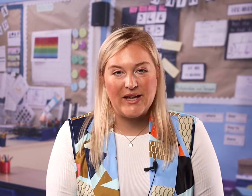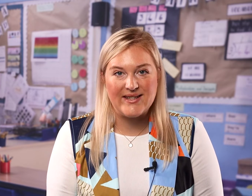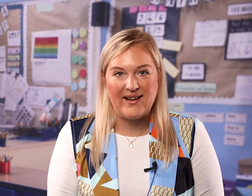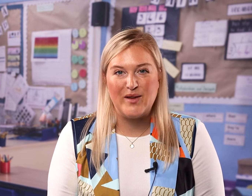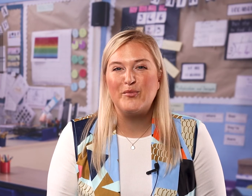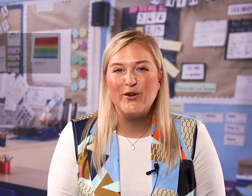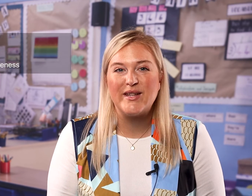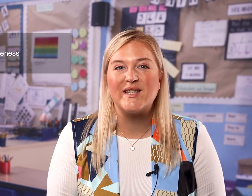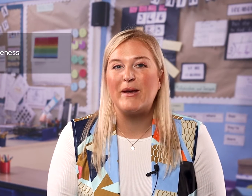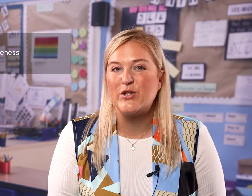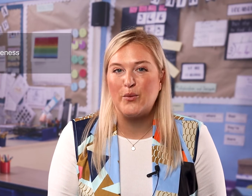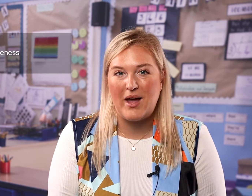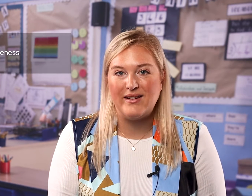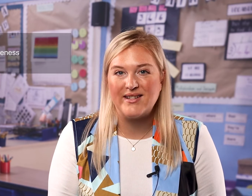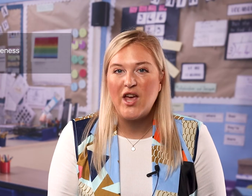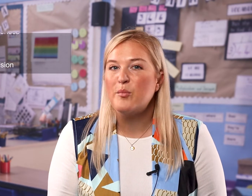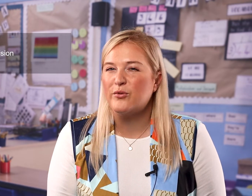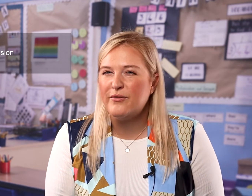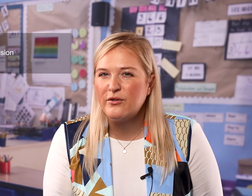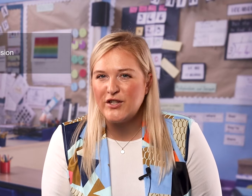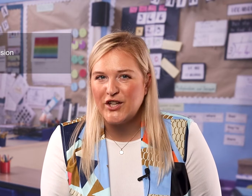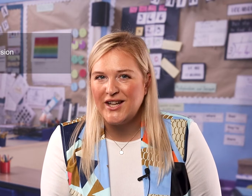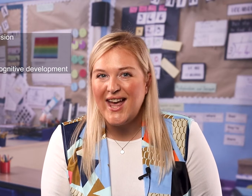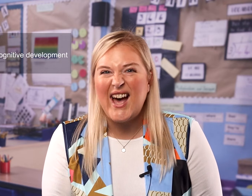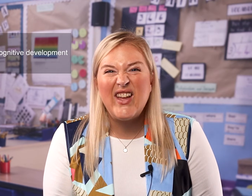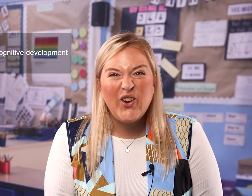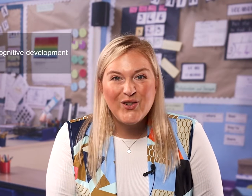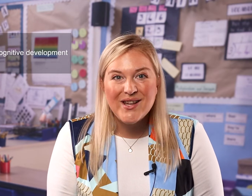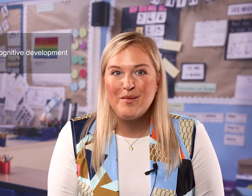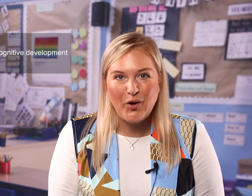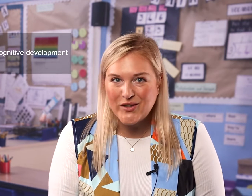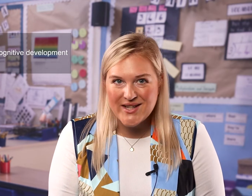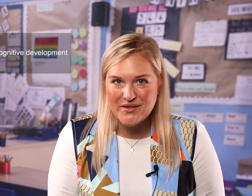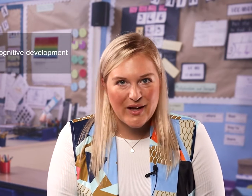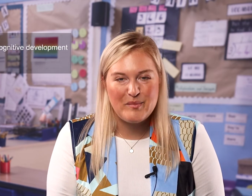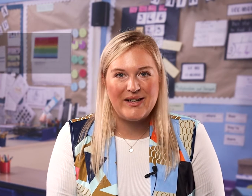BSL it improves their spatial awareness peripheral vision and their long-term cognitive development.